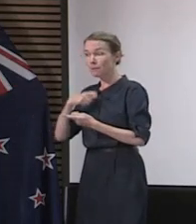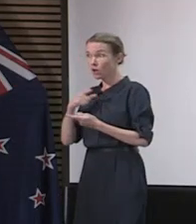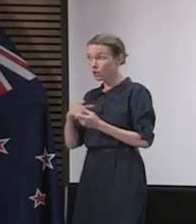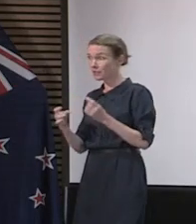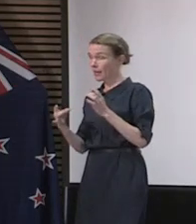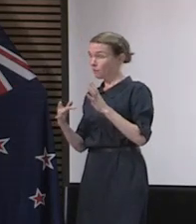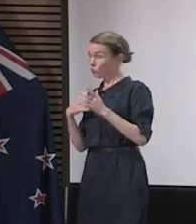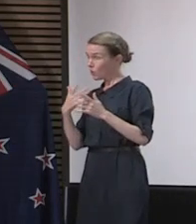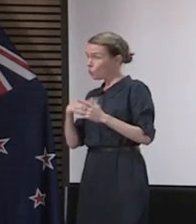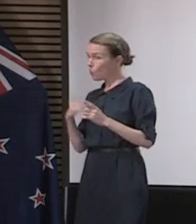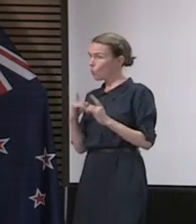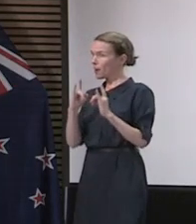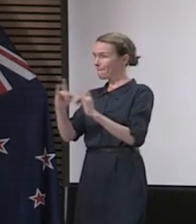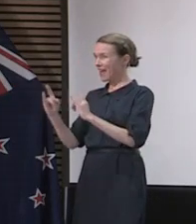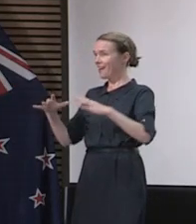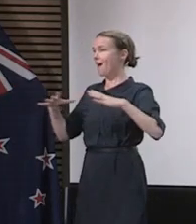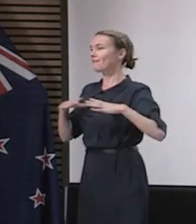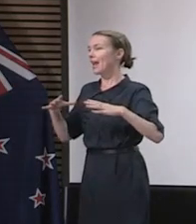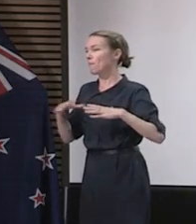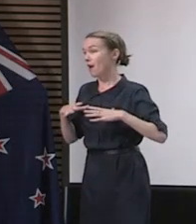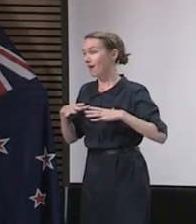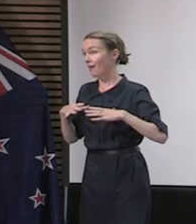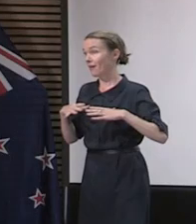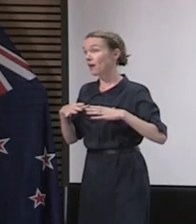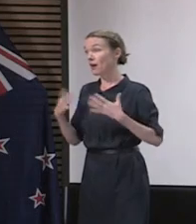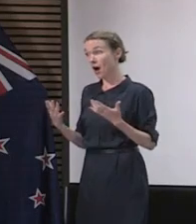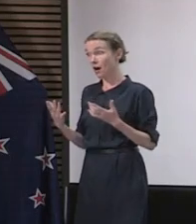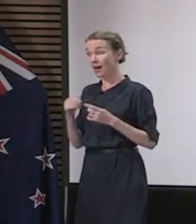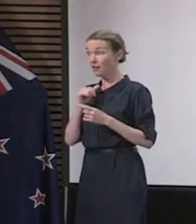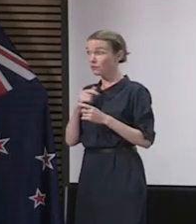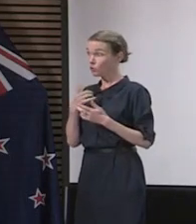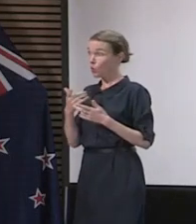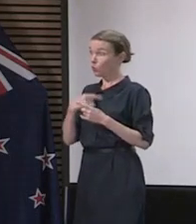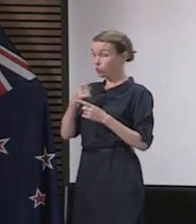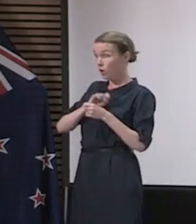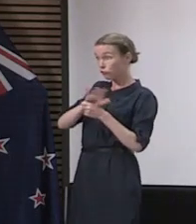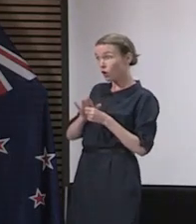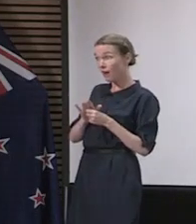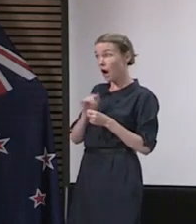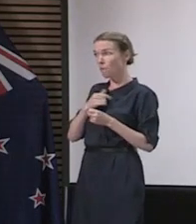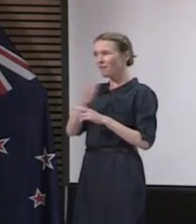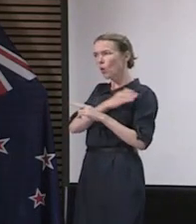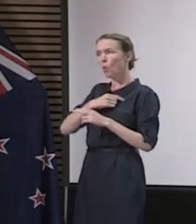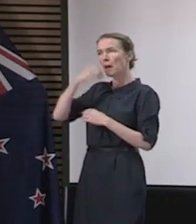private hospitals, because we we are keen to see that - that capacity, should it have been needed during this